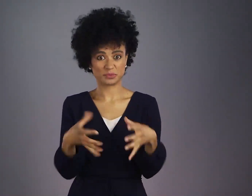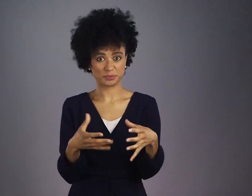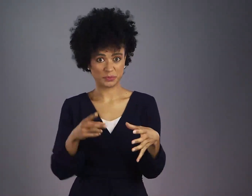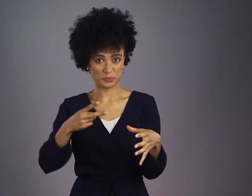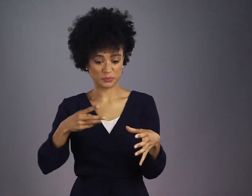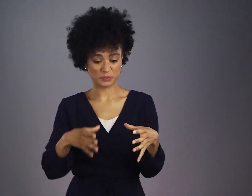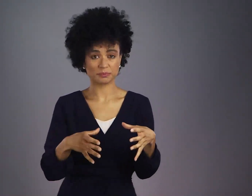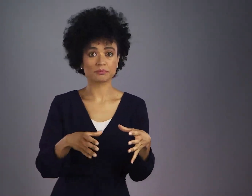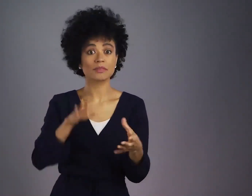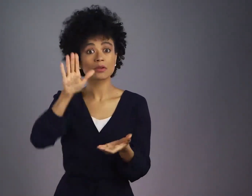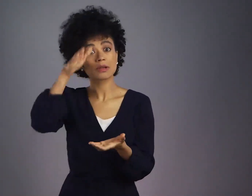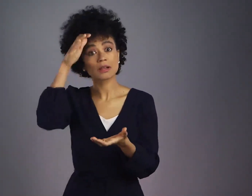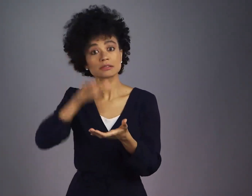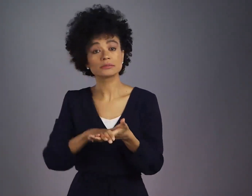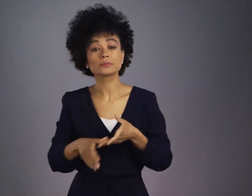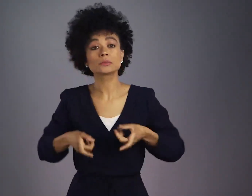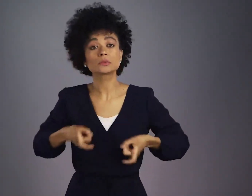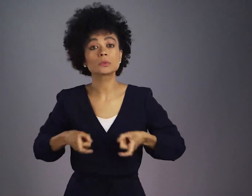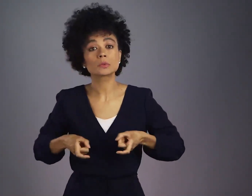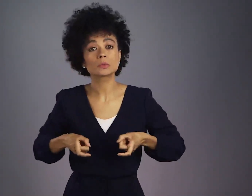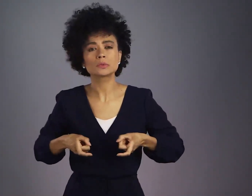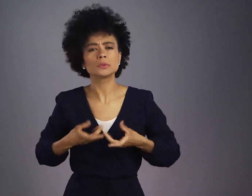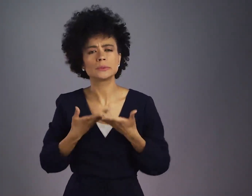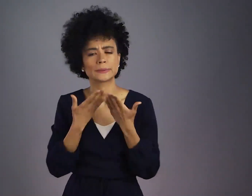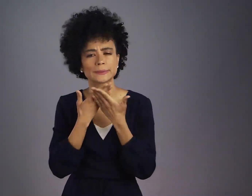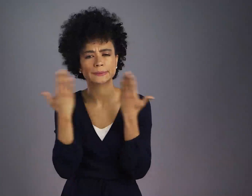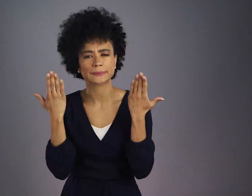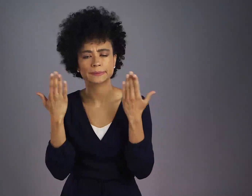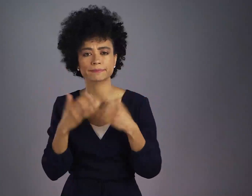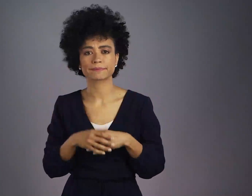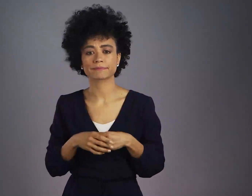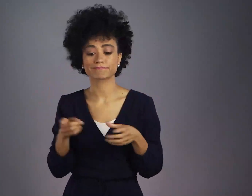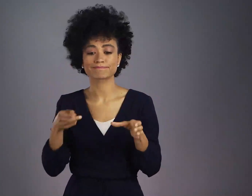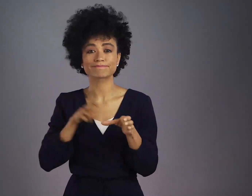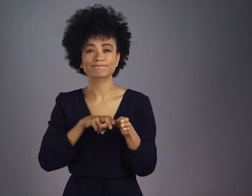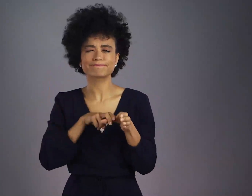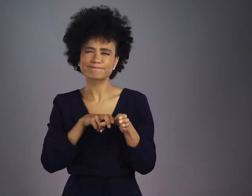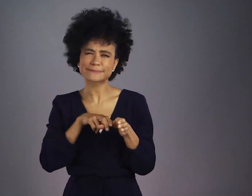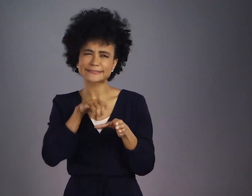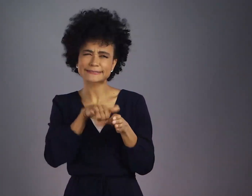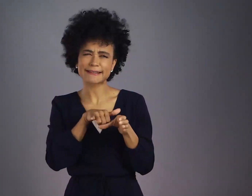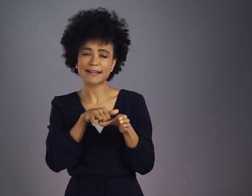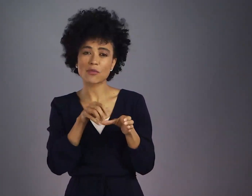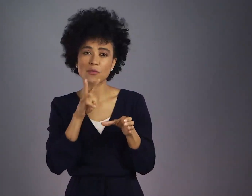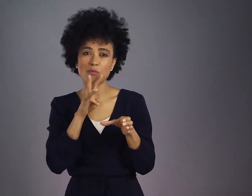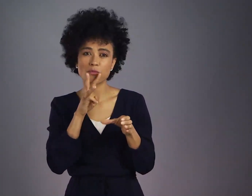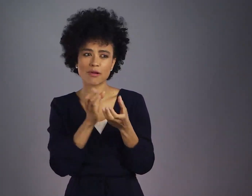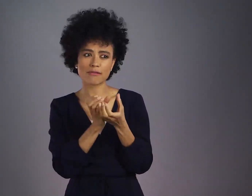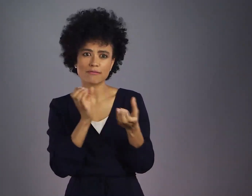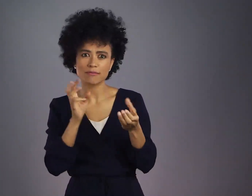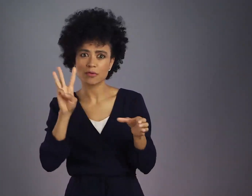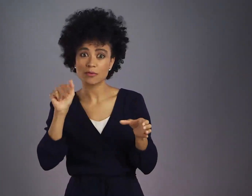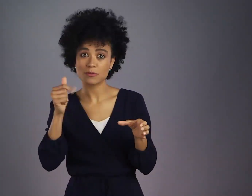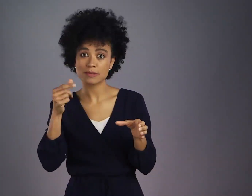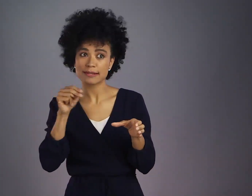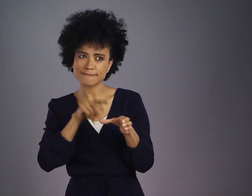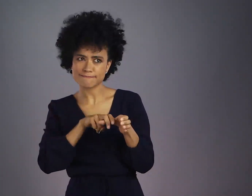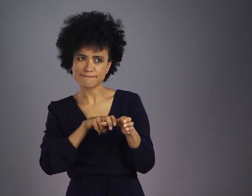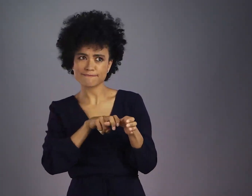Two: Your husband is showing lack of control, for he is unable to stay on the water wagon even when he wants to.